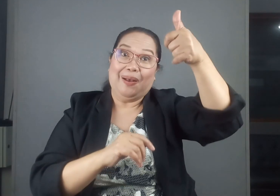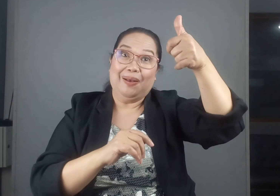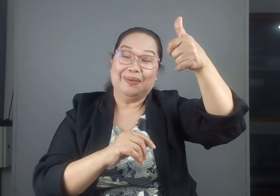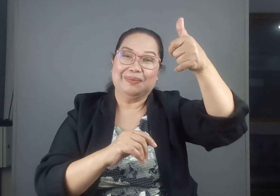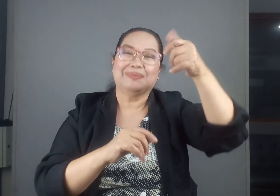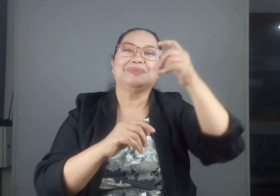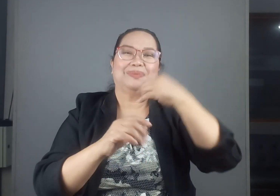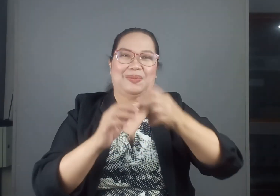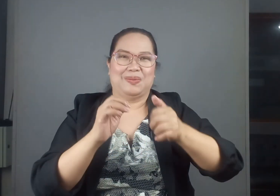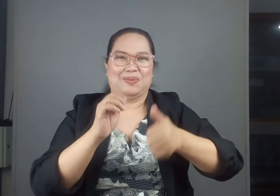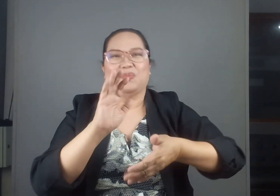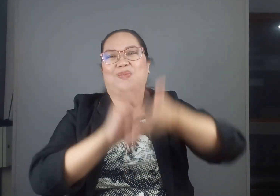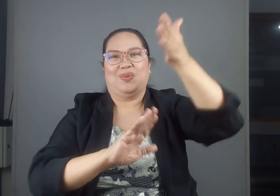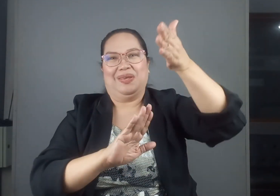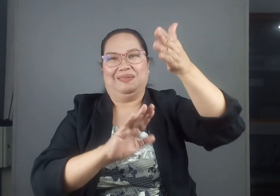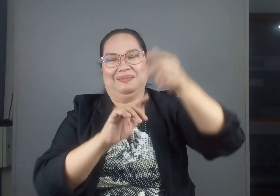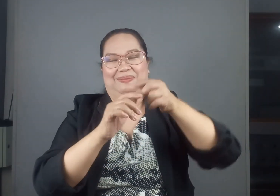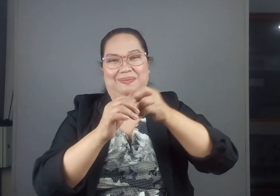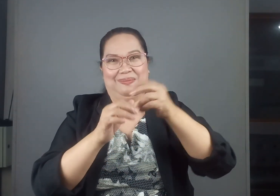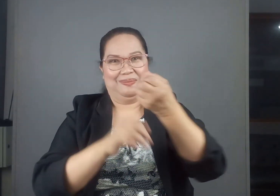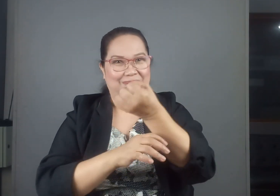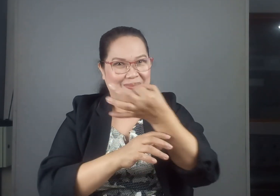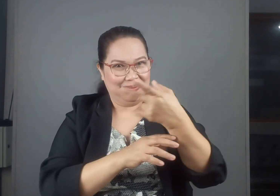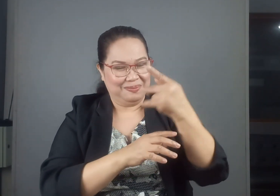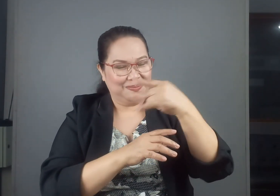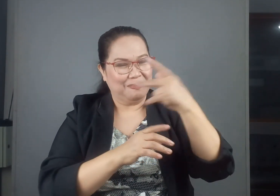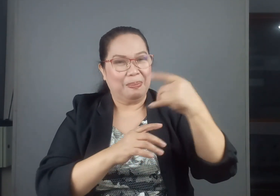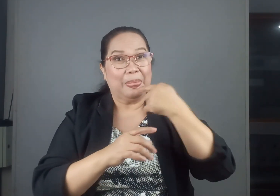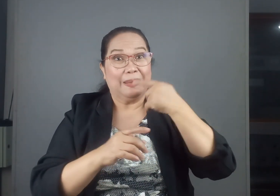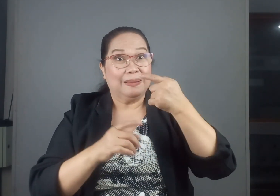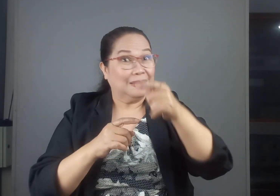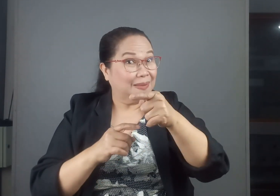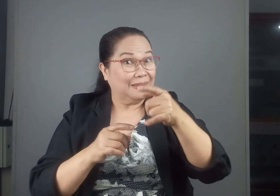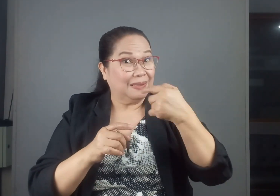For the point system, fillable phrases have no points